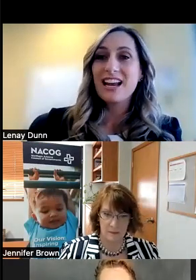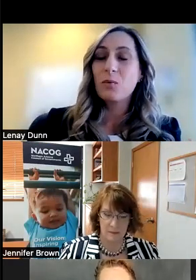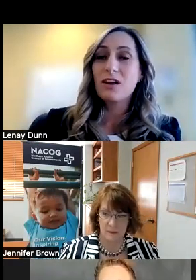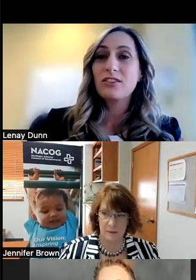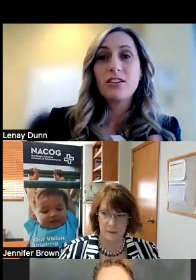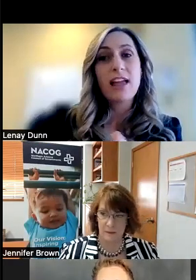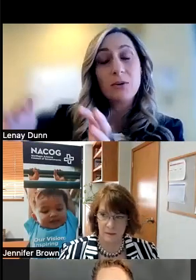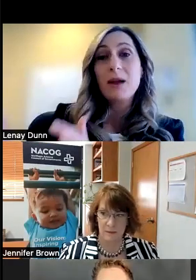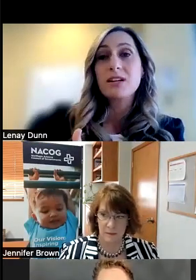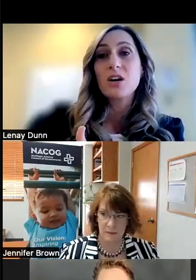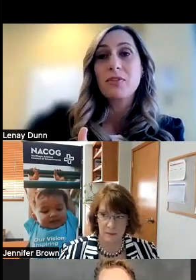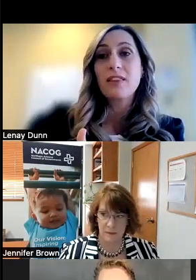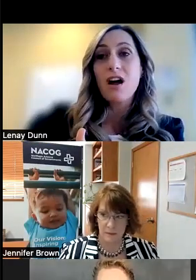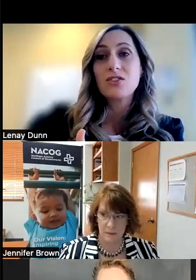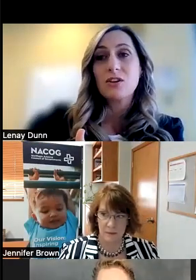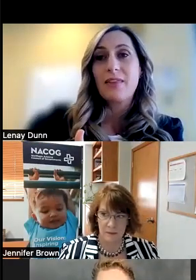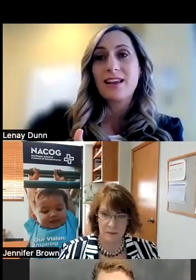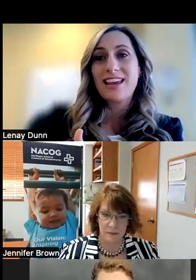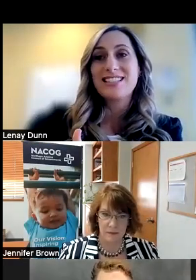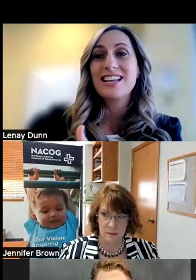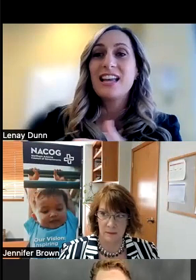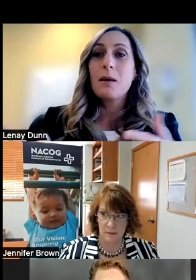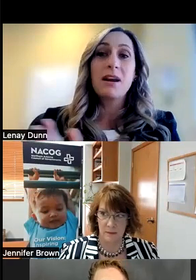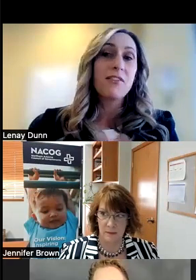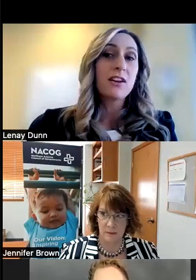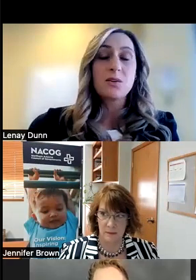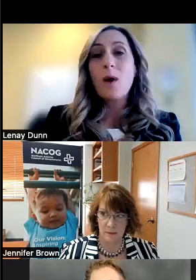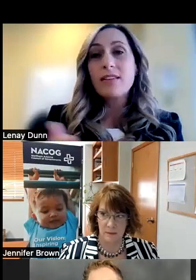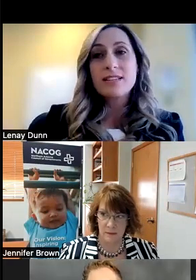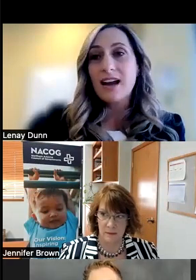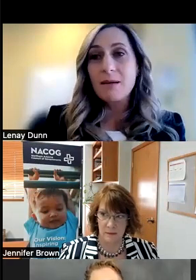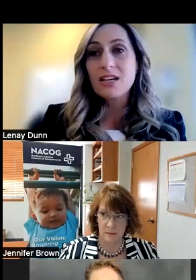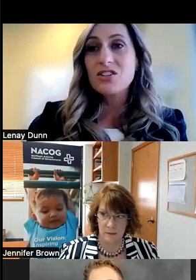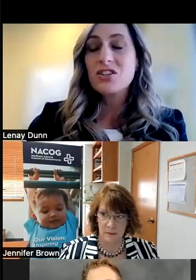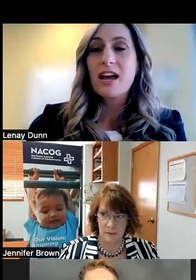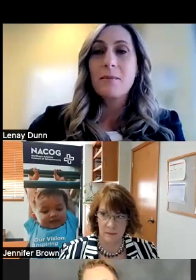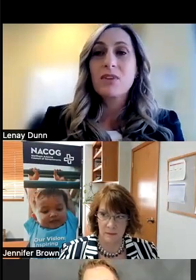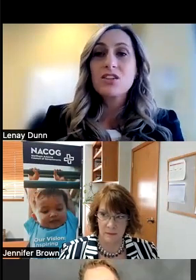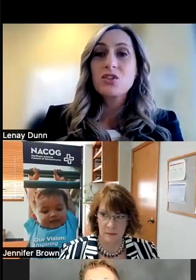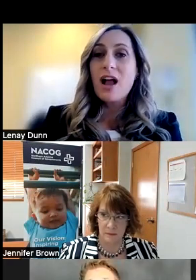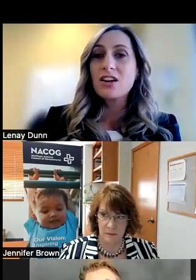of what it could look like. You might want to start with the long-term in that case, but if it's a well-established